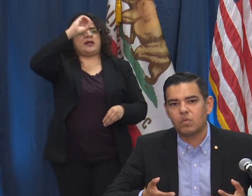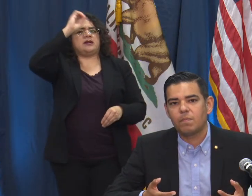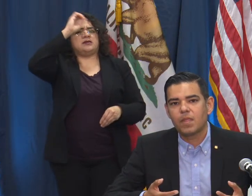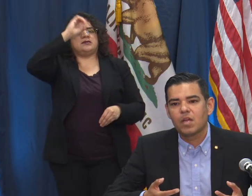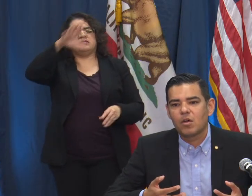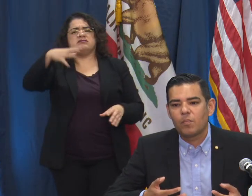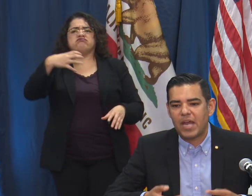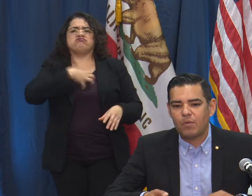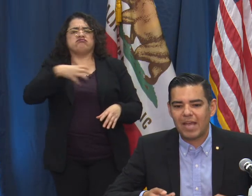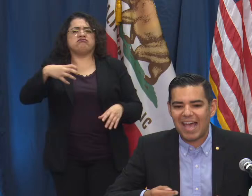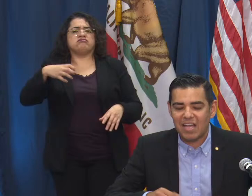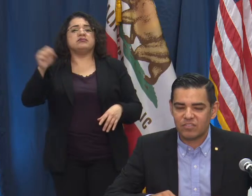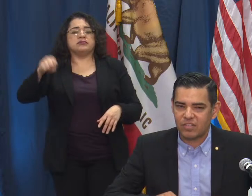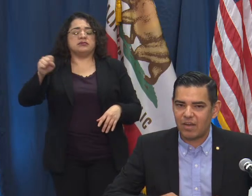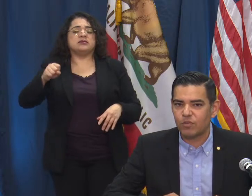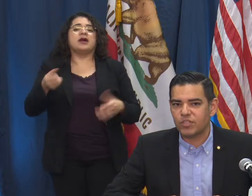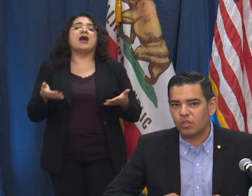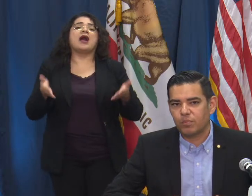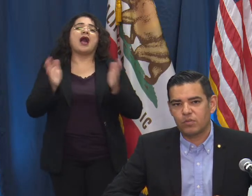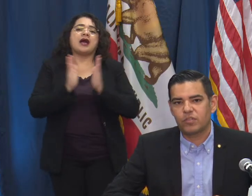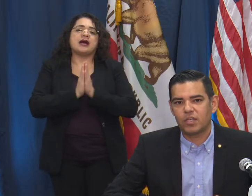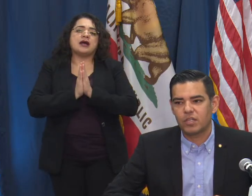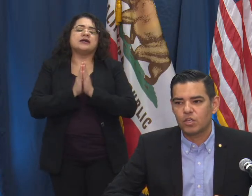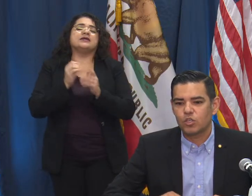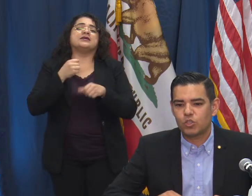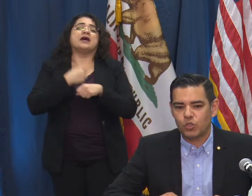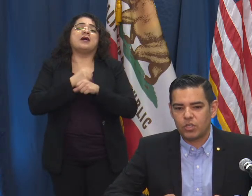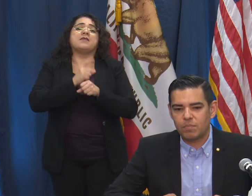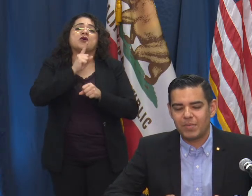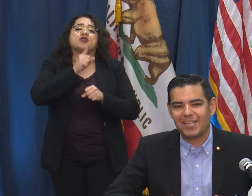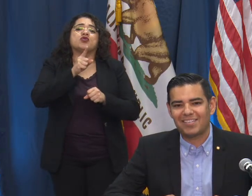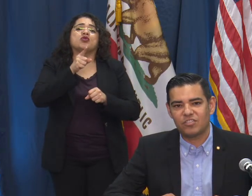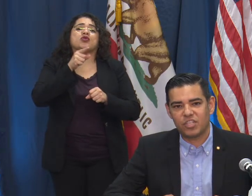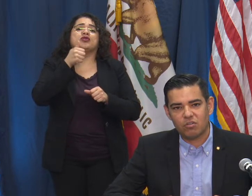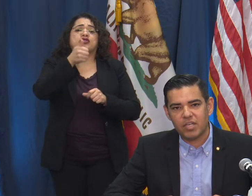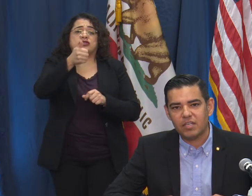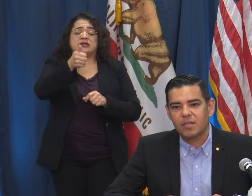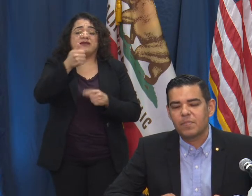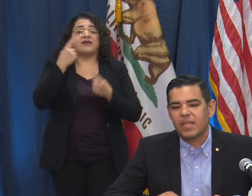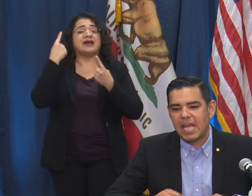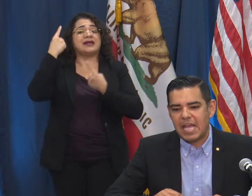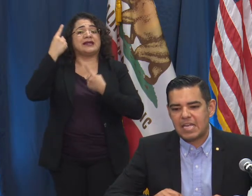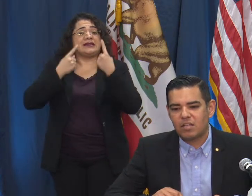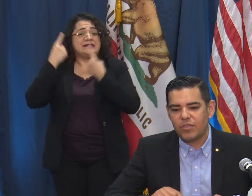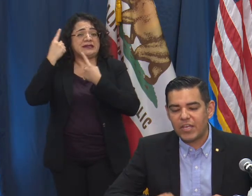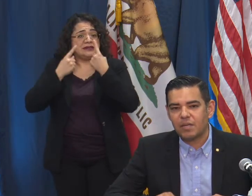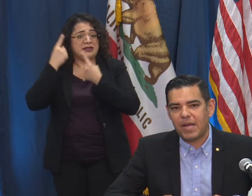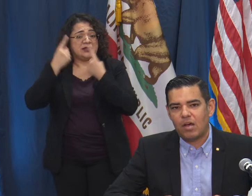but I would ask that every single person should be considerate and think about